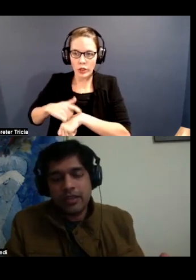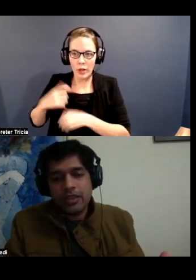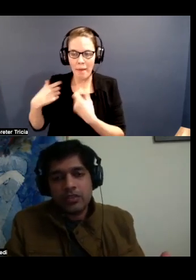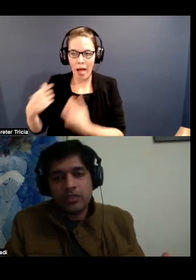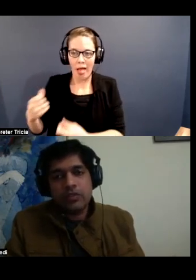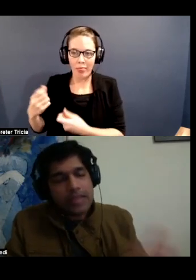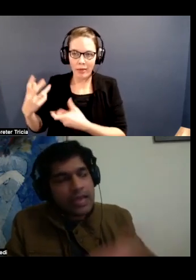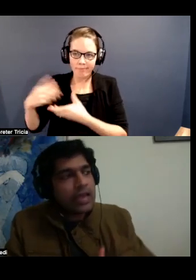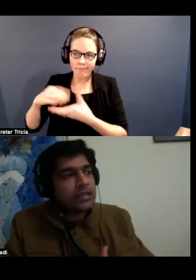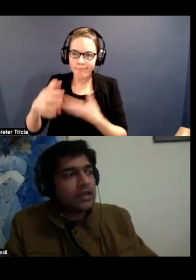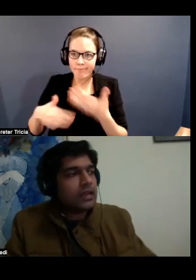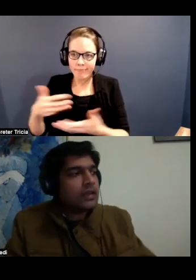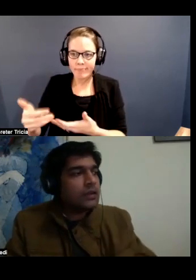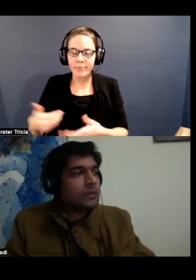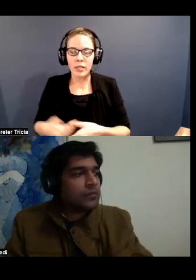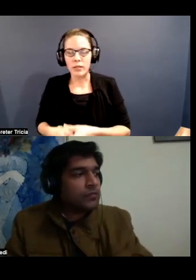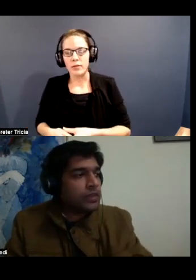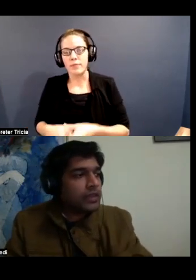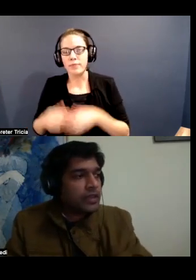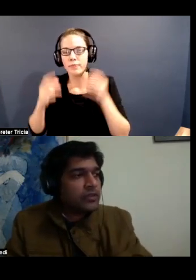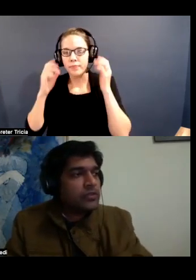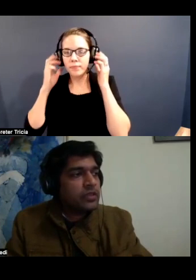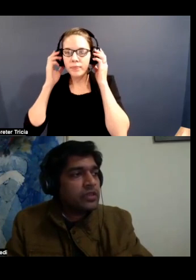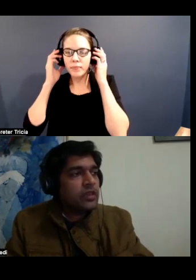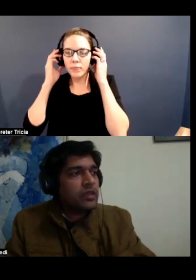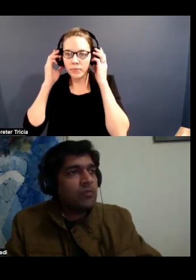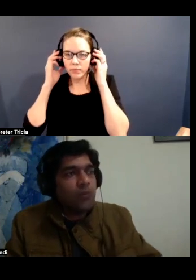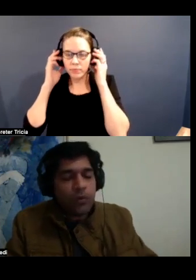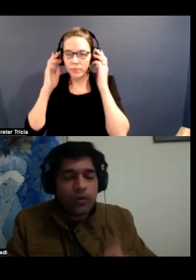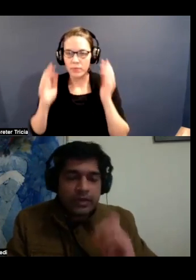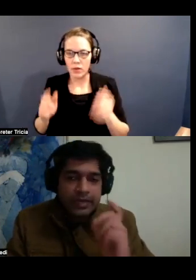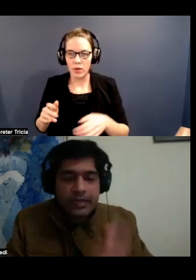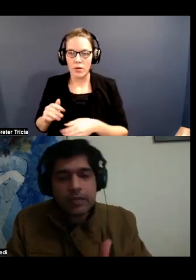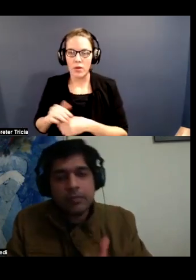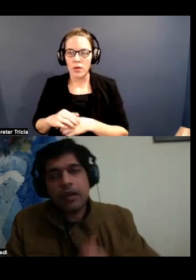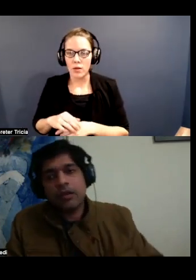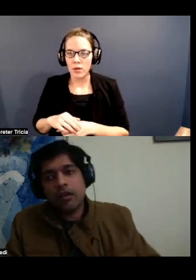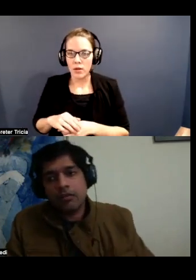So with that, we get into the more detailed part of